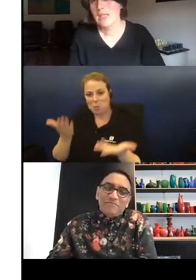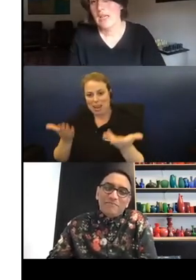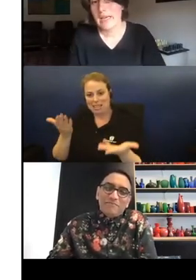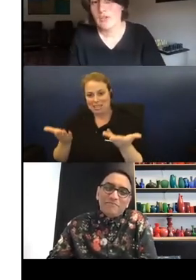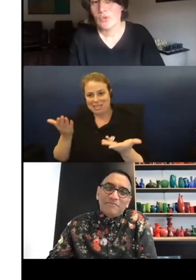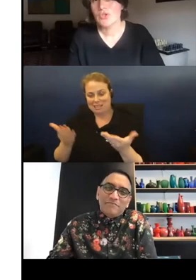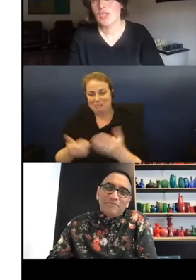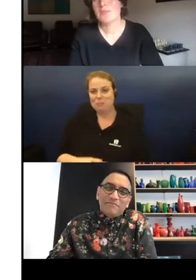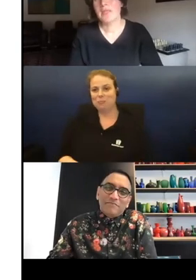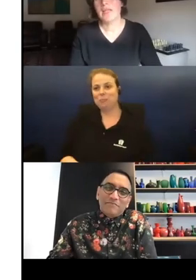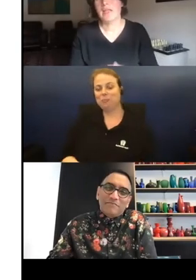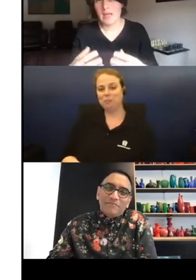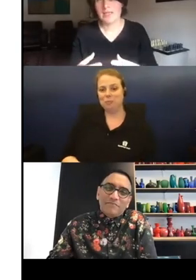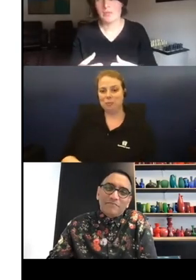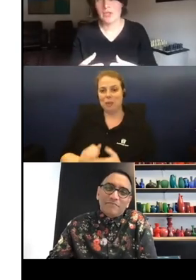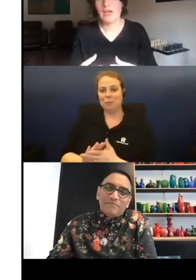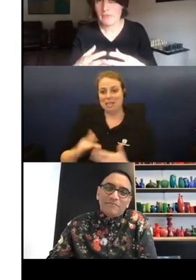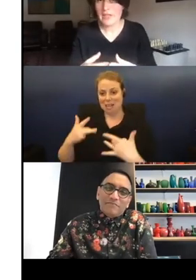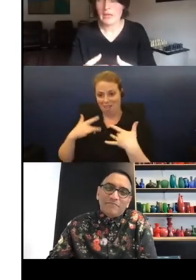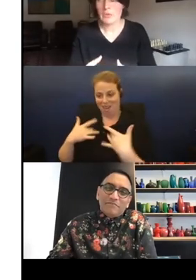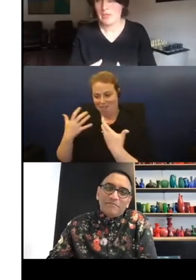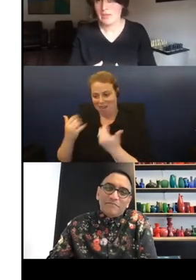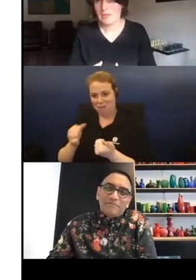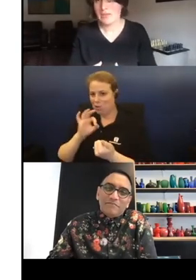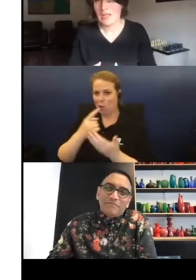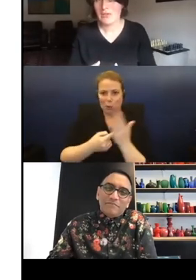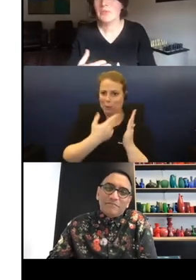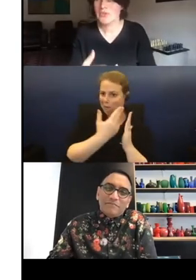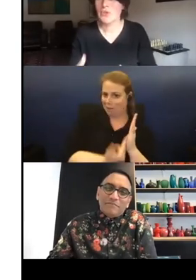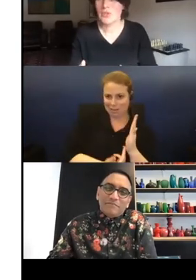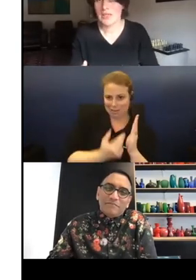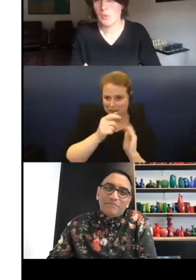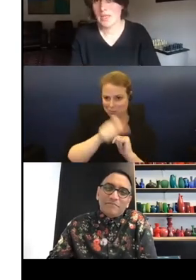and not just be an artist which i feel i would be kind of pursuing otherwise and